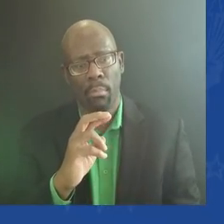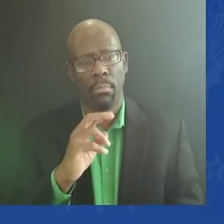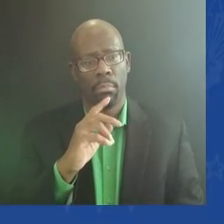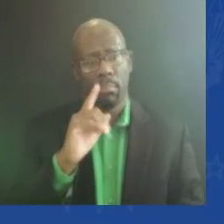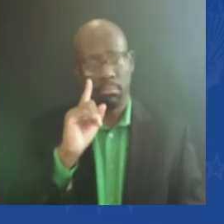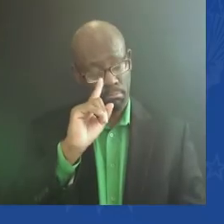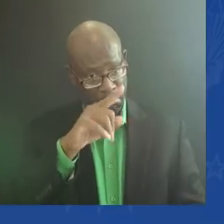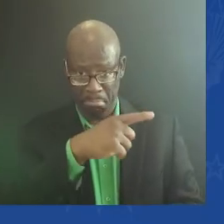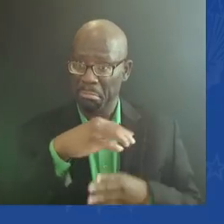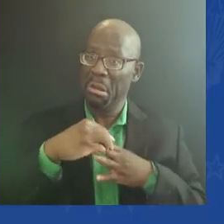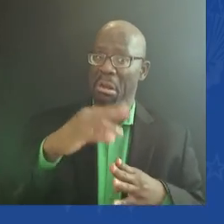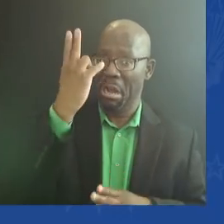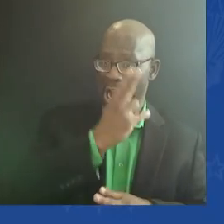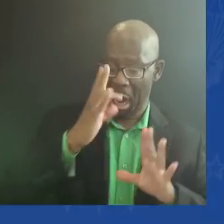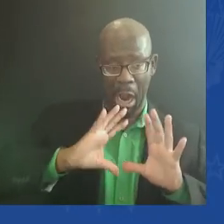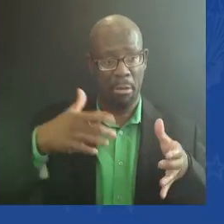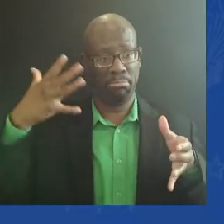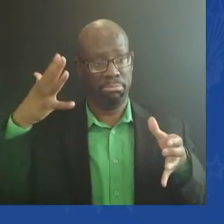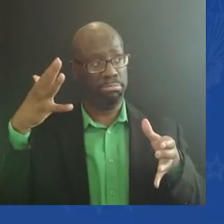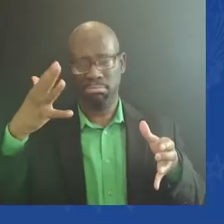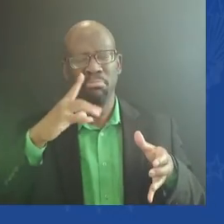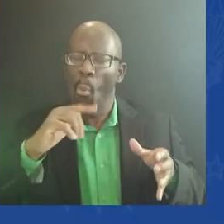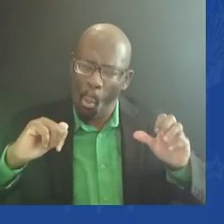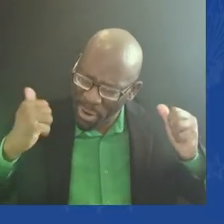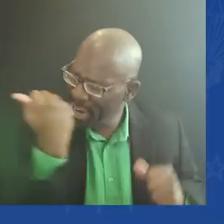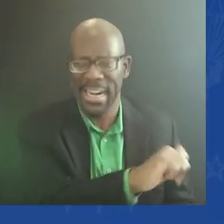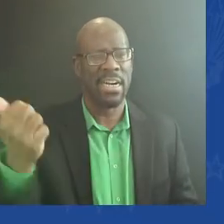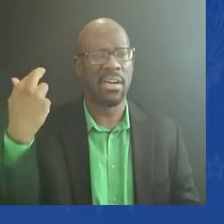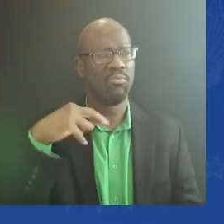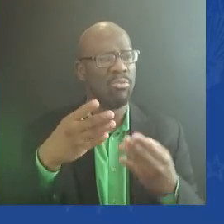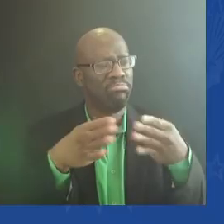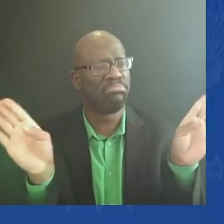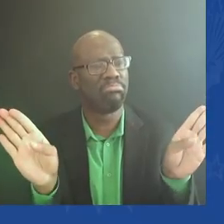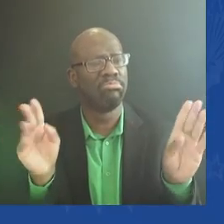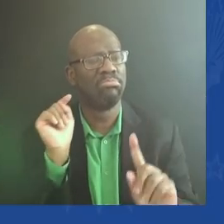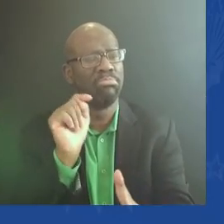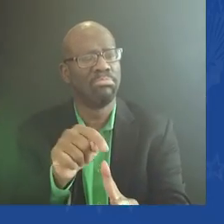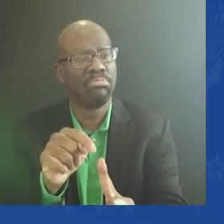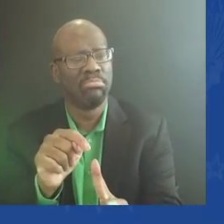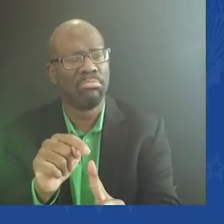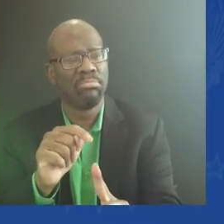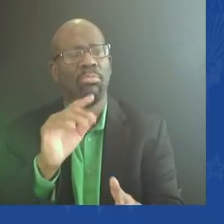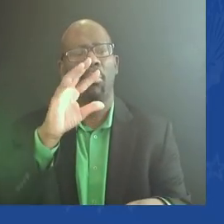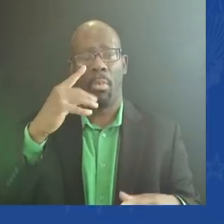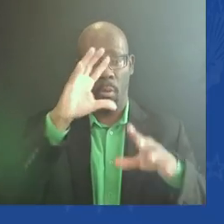how much he appreciated the fact that I would focus on the poor